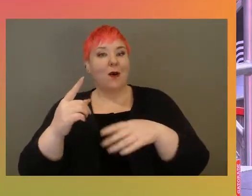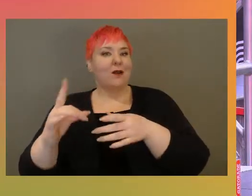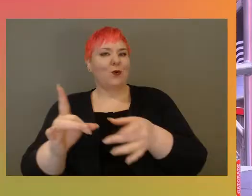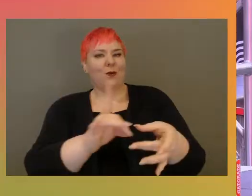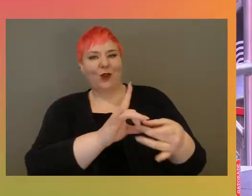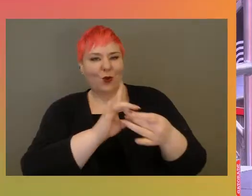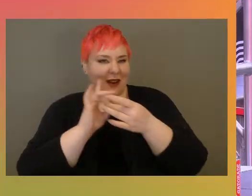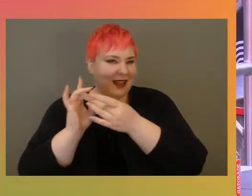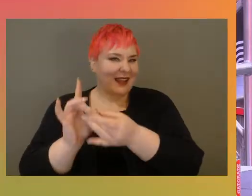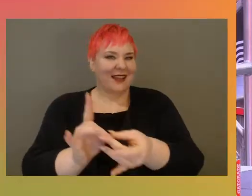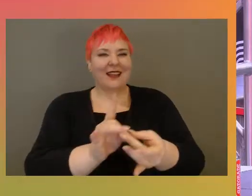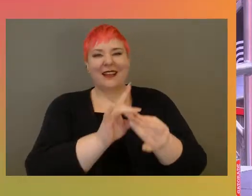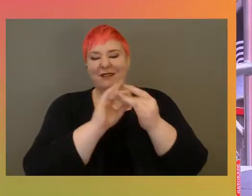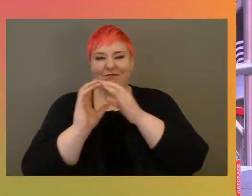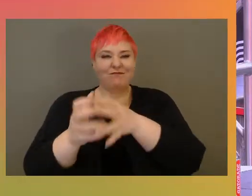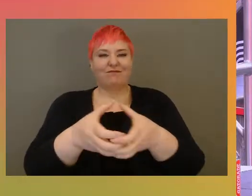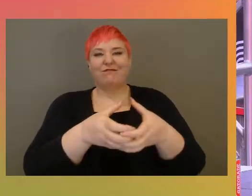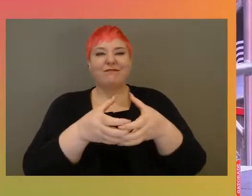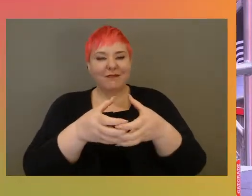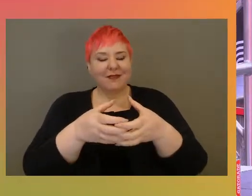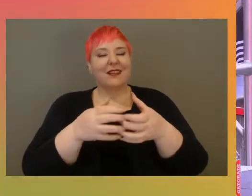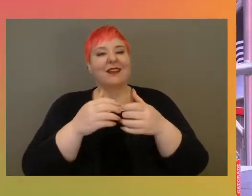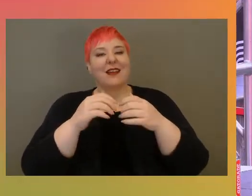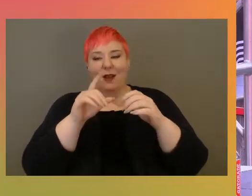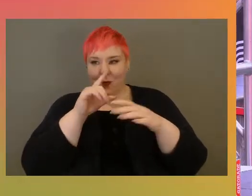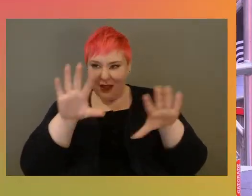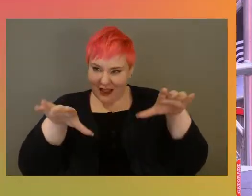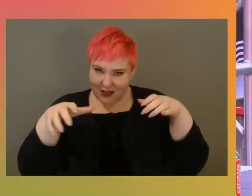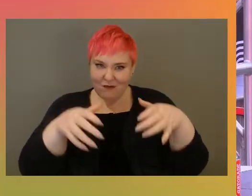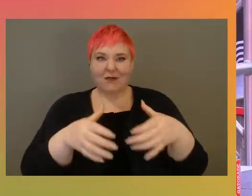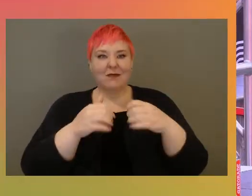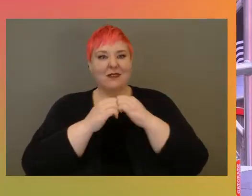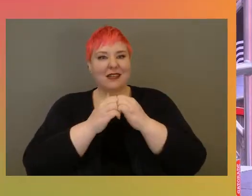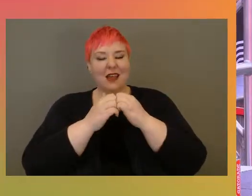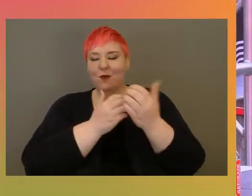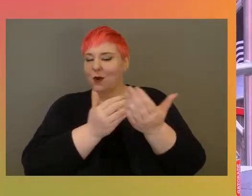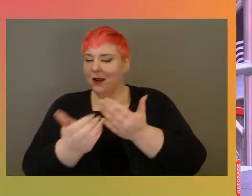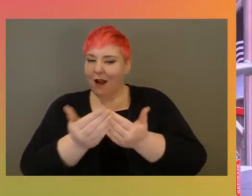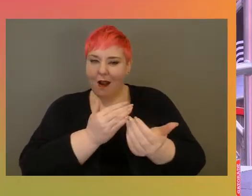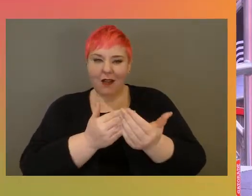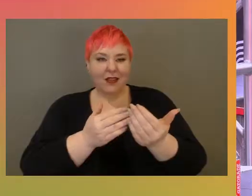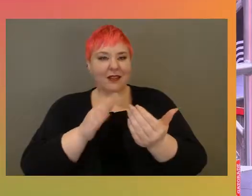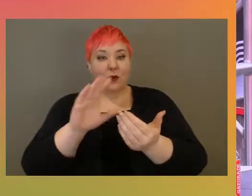AND WE ARE JUST GOING TO CONTINUE THAT CELEBRATION OF